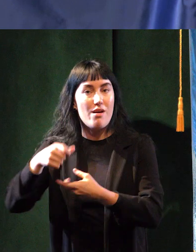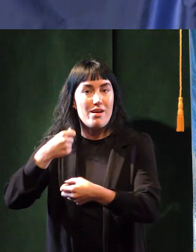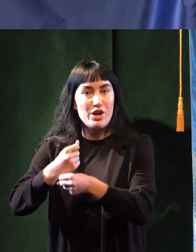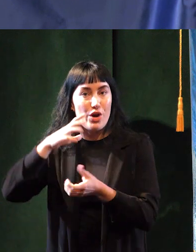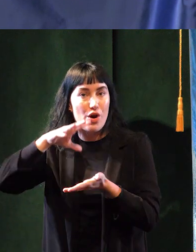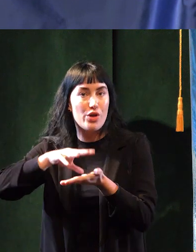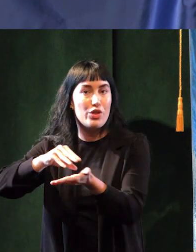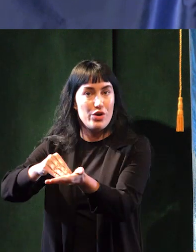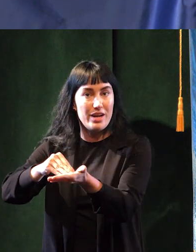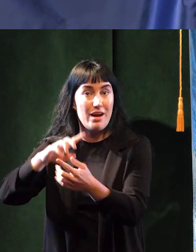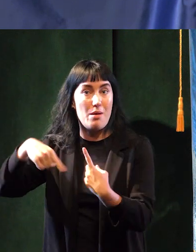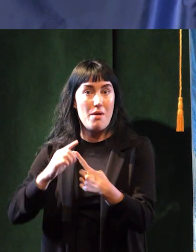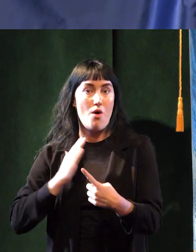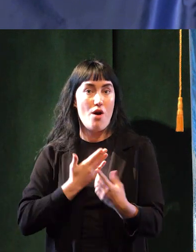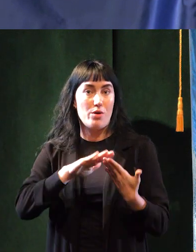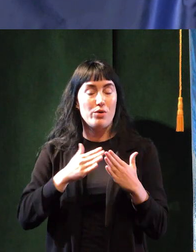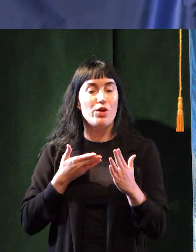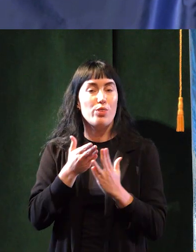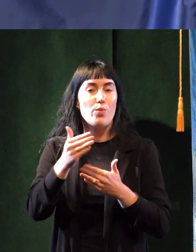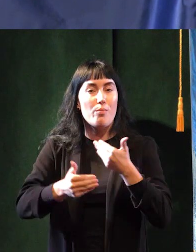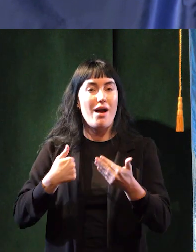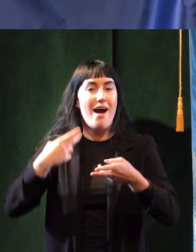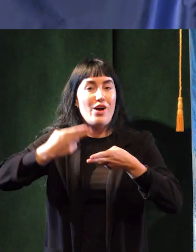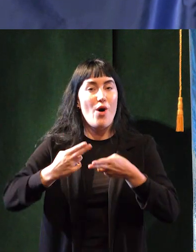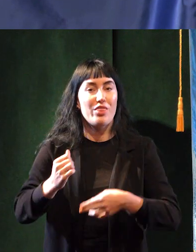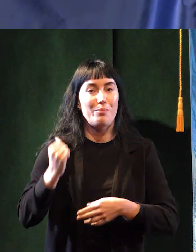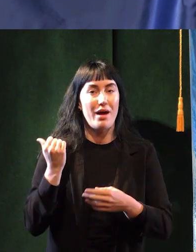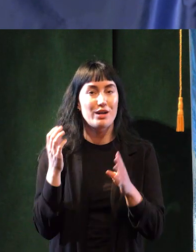learning about our community through what I call the back door and